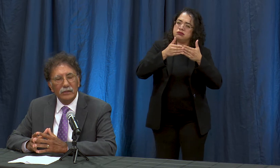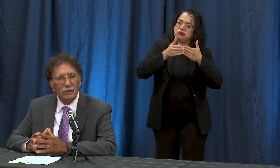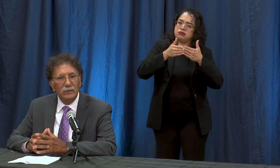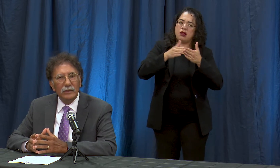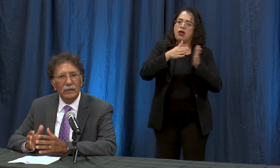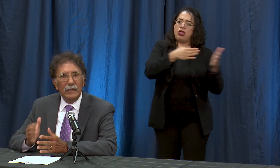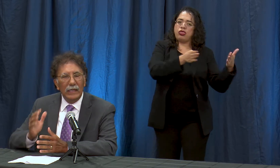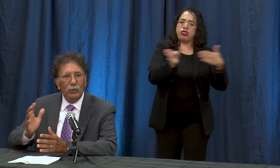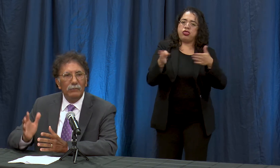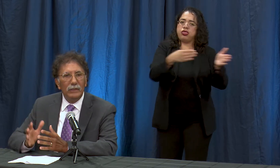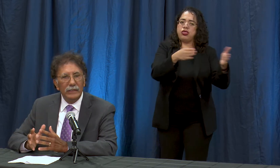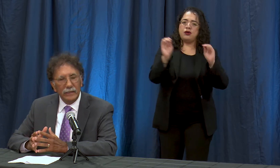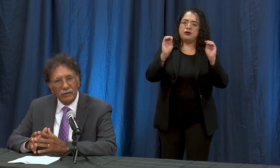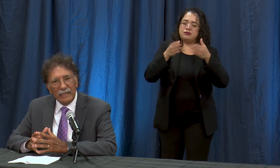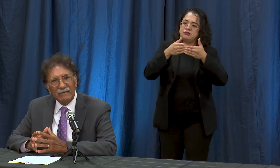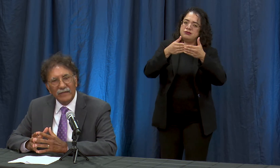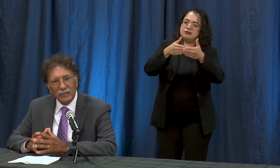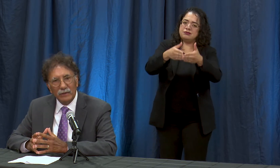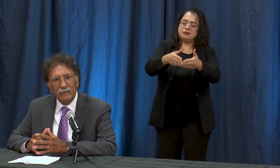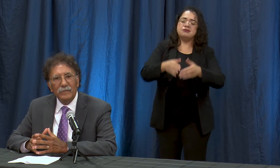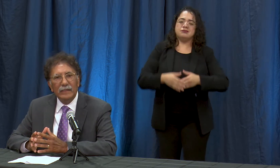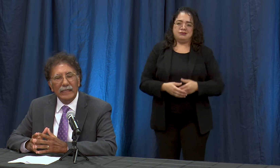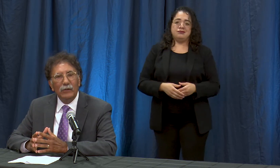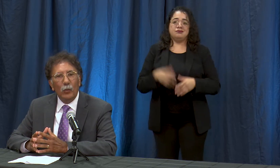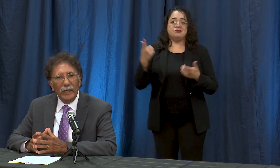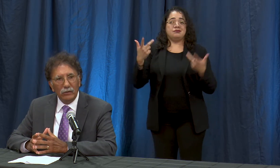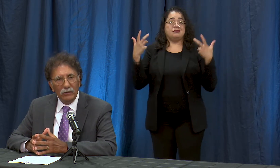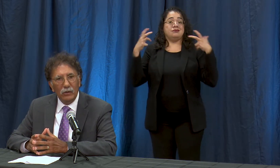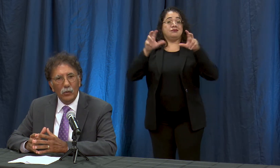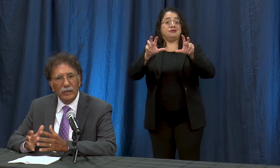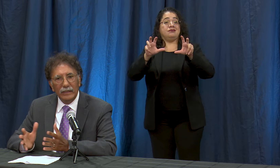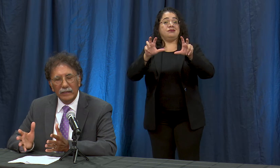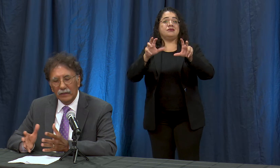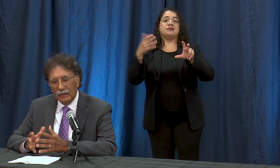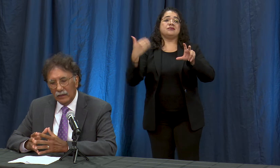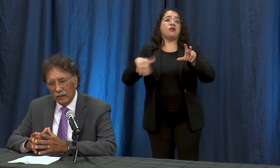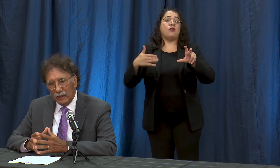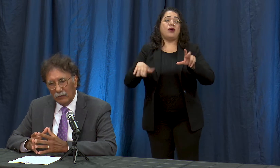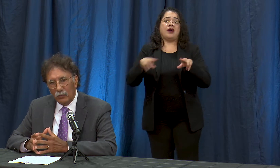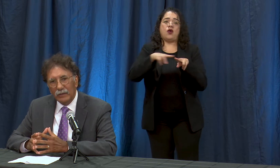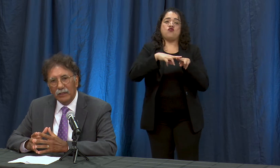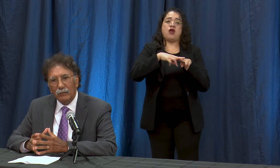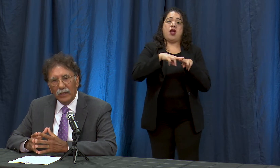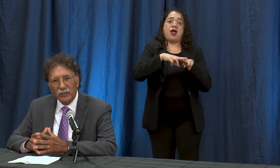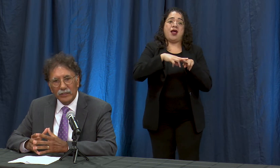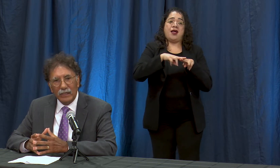includes a 1 billion dollar investment in rail. One of the premier projects that